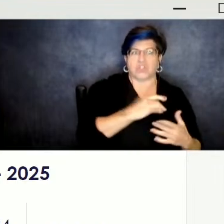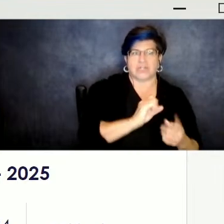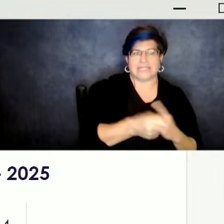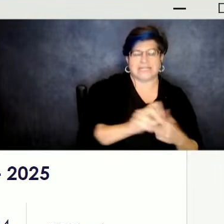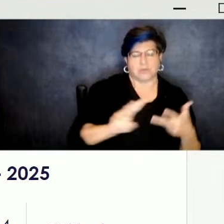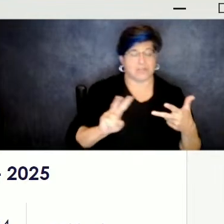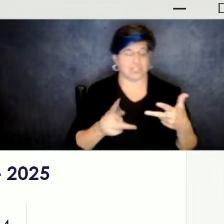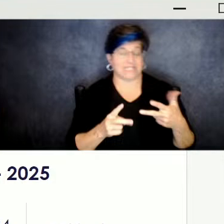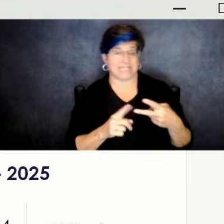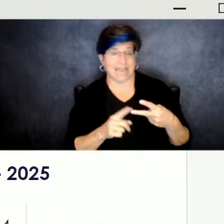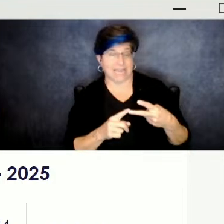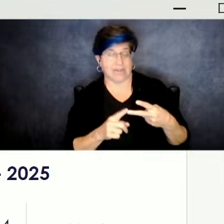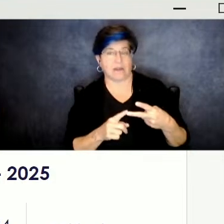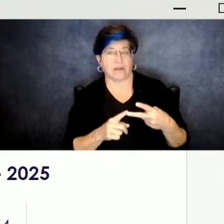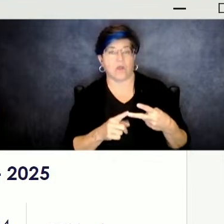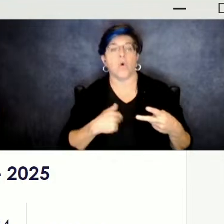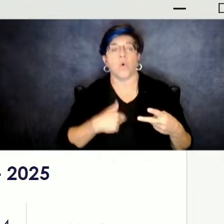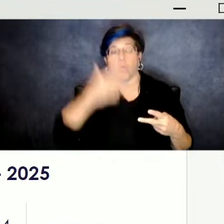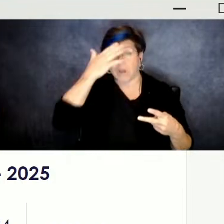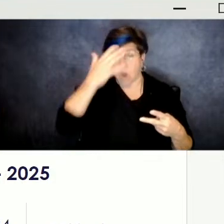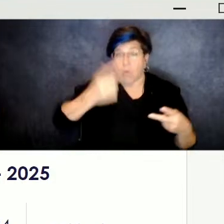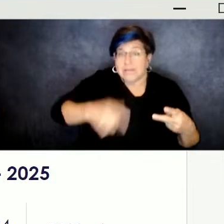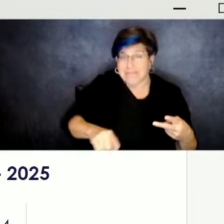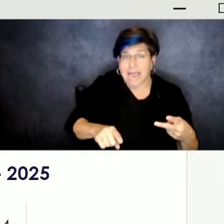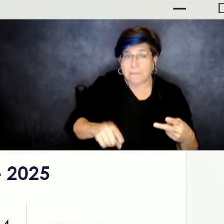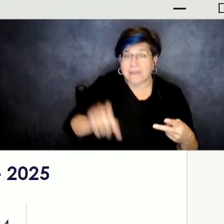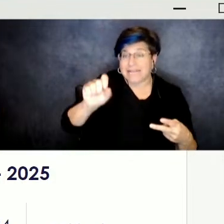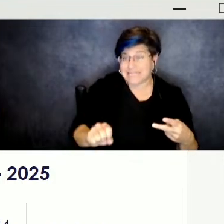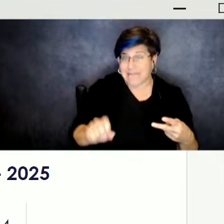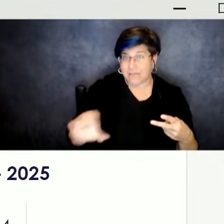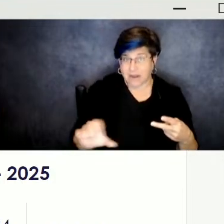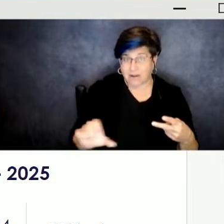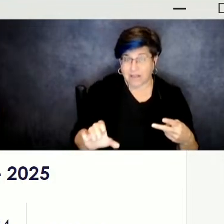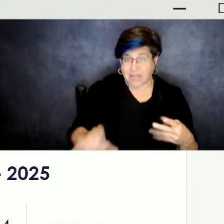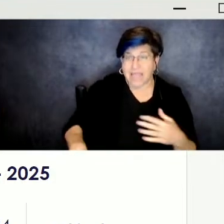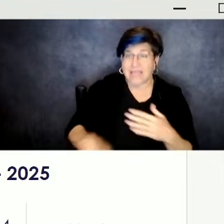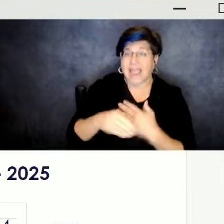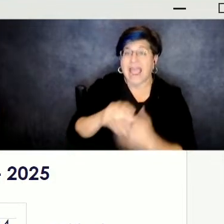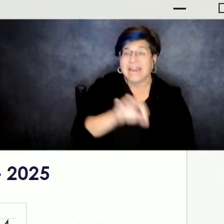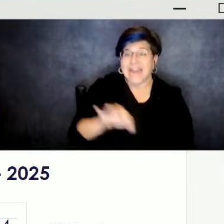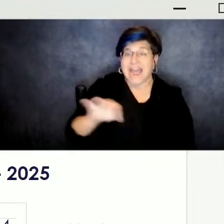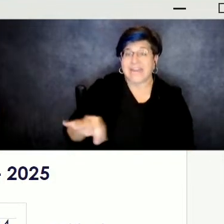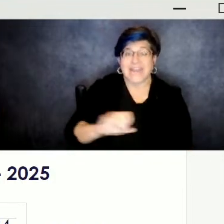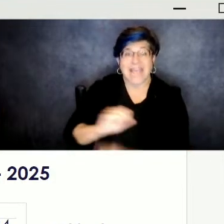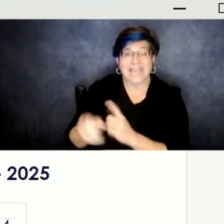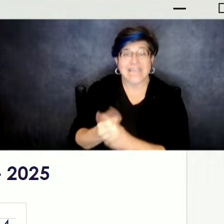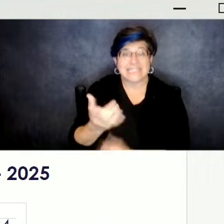WHICH IS I THINK THE MOST CONCERNING SCENARIO.